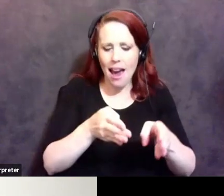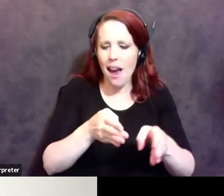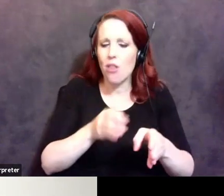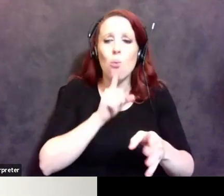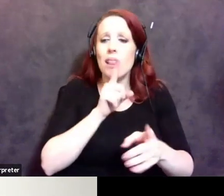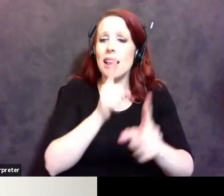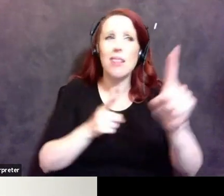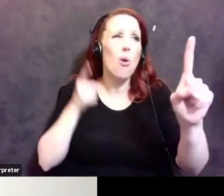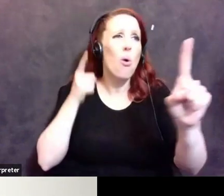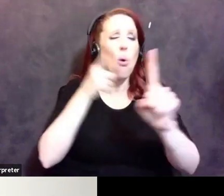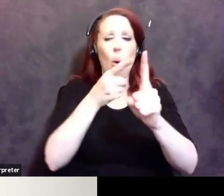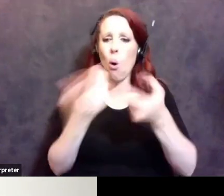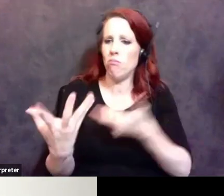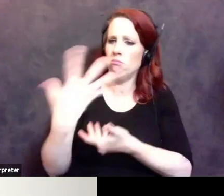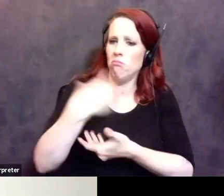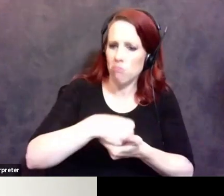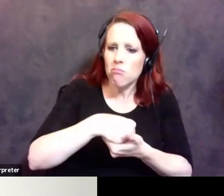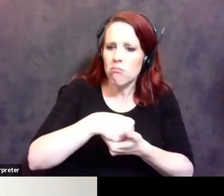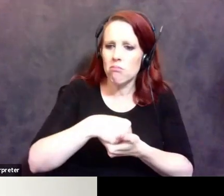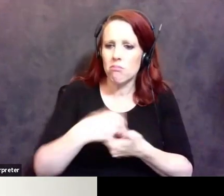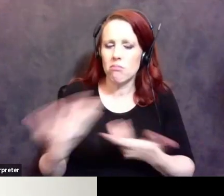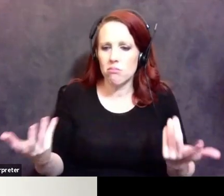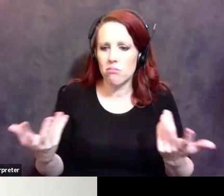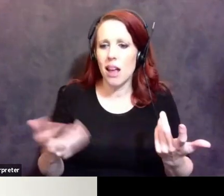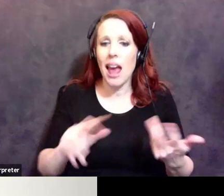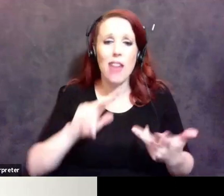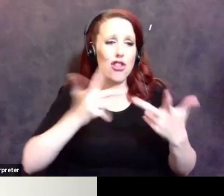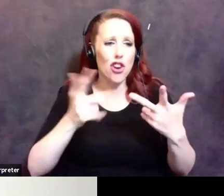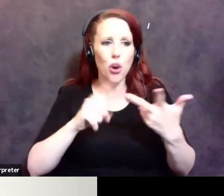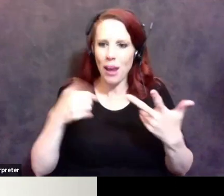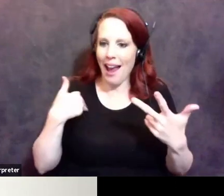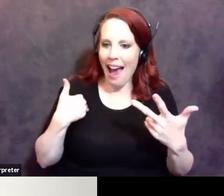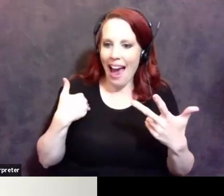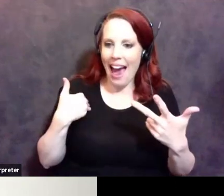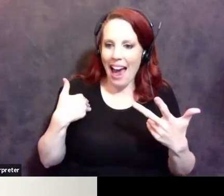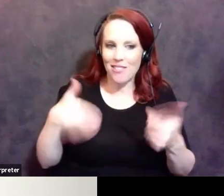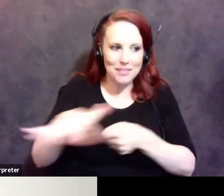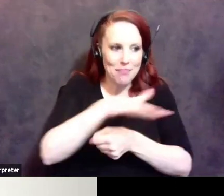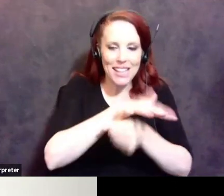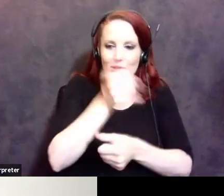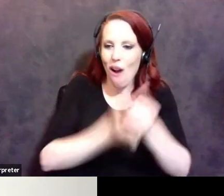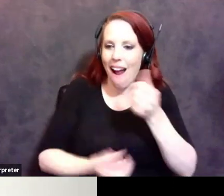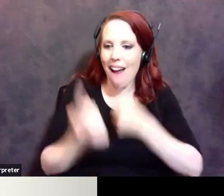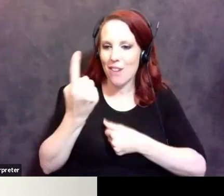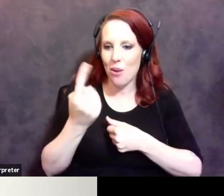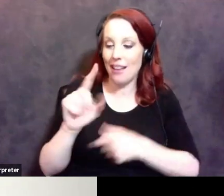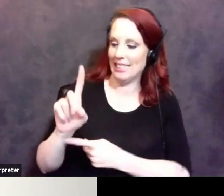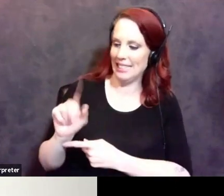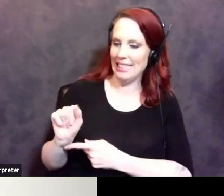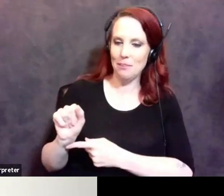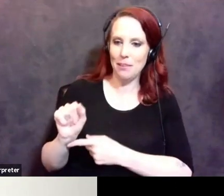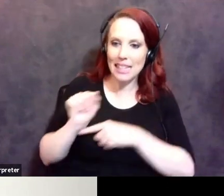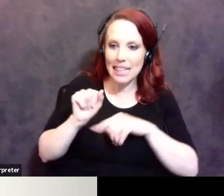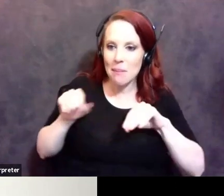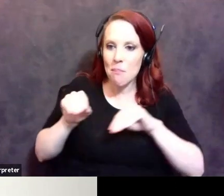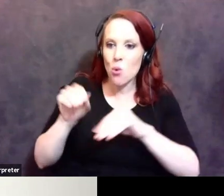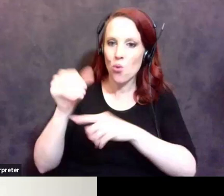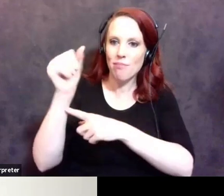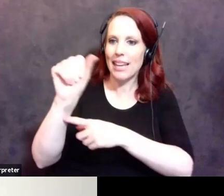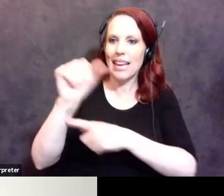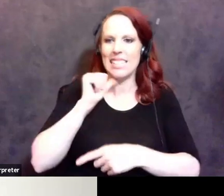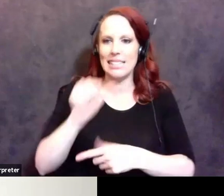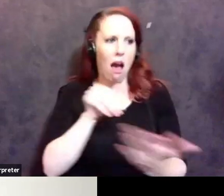allyship and the third is there is space for everyone. A disability movement is not a vendetta against the non disabled world. Often times